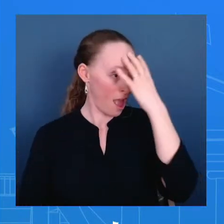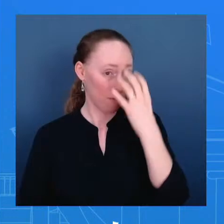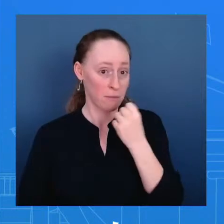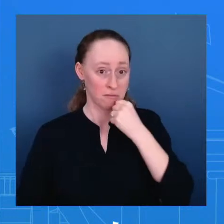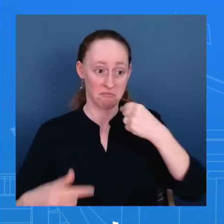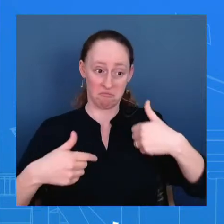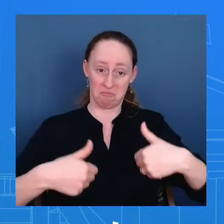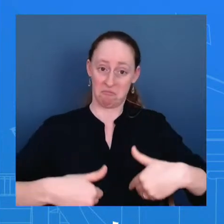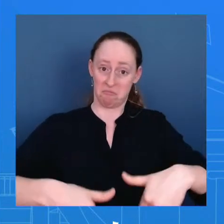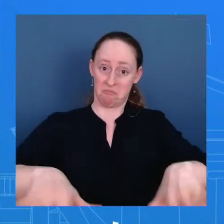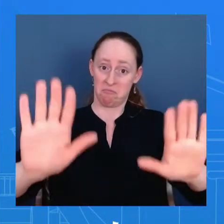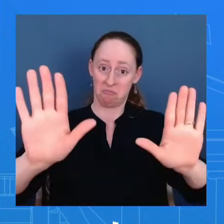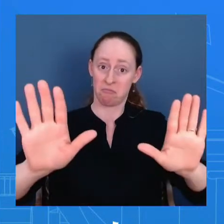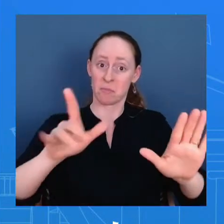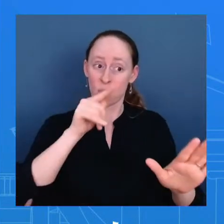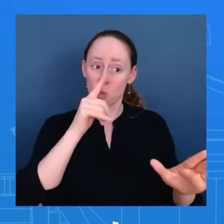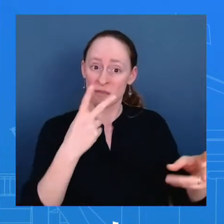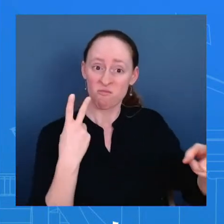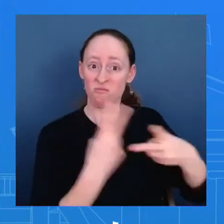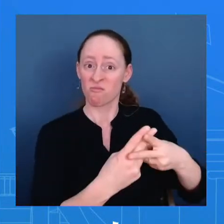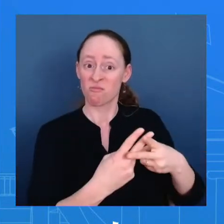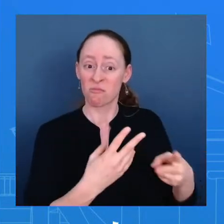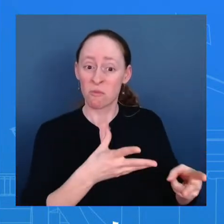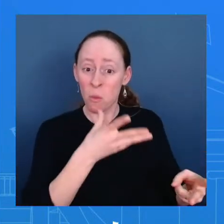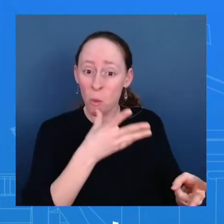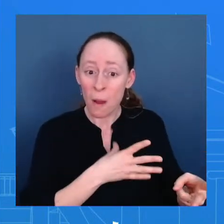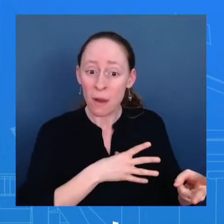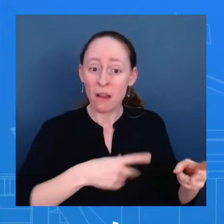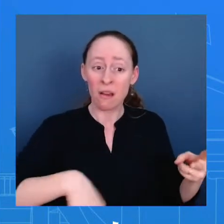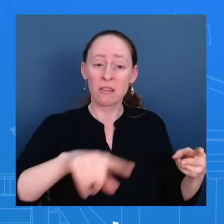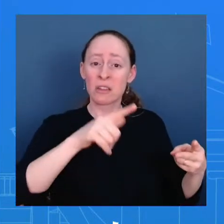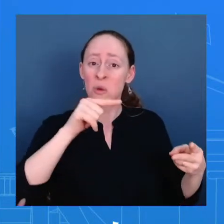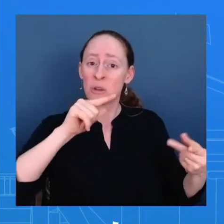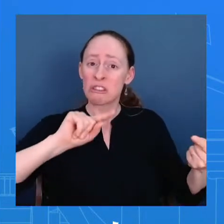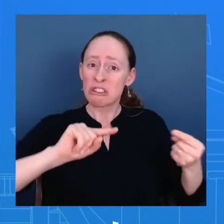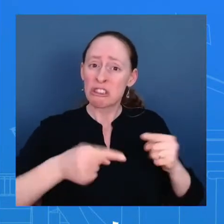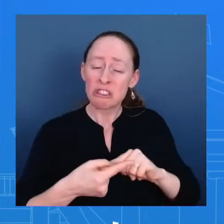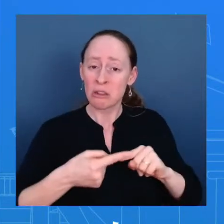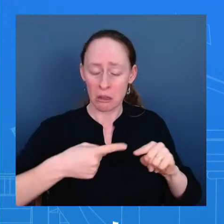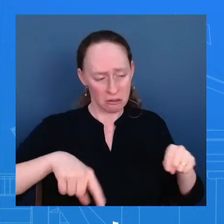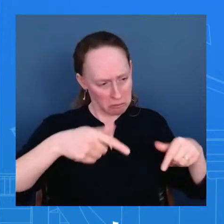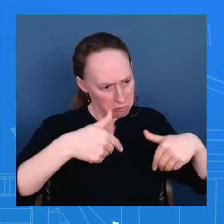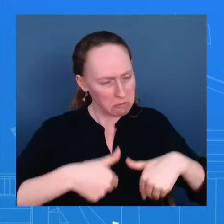And -- and we've said this over and over again -- the elderly. It could end today.